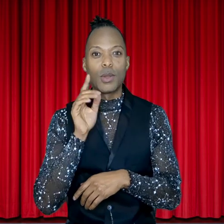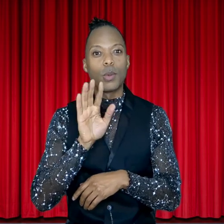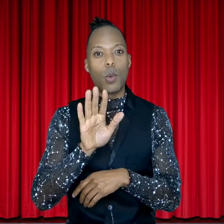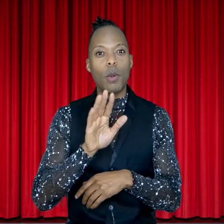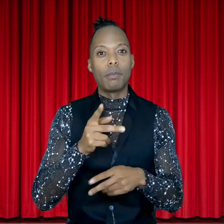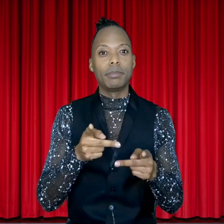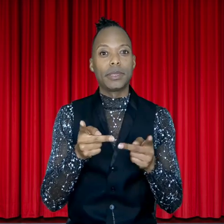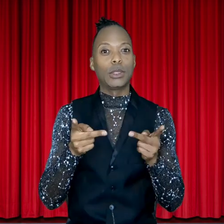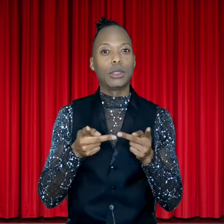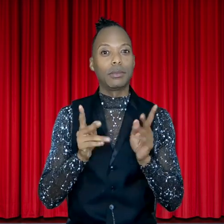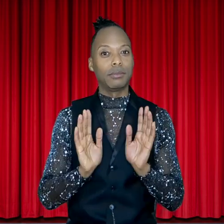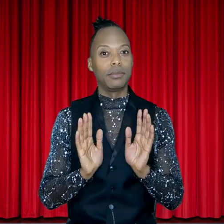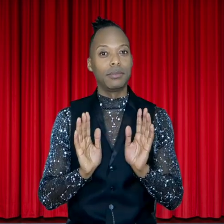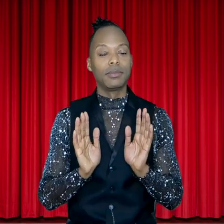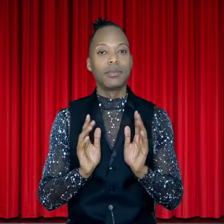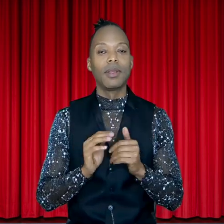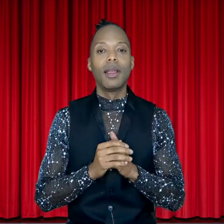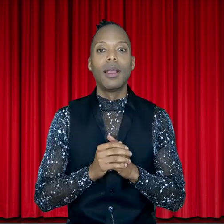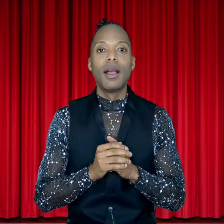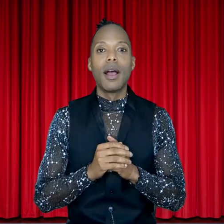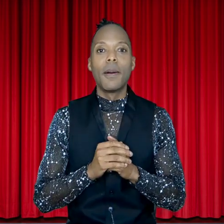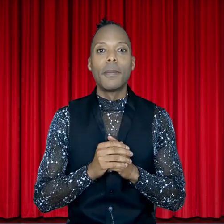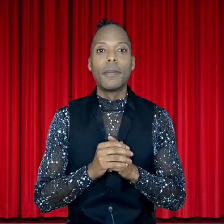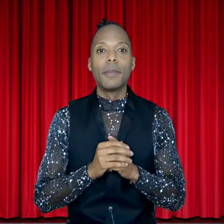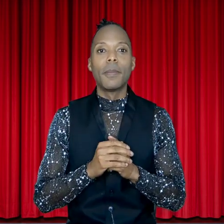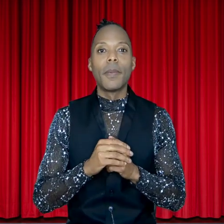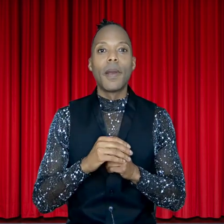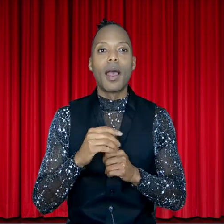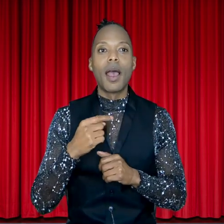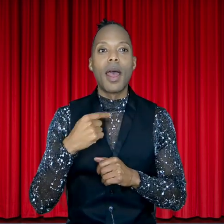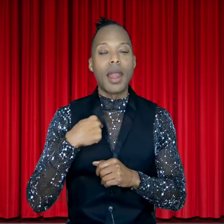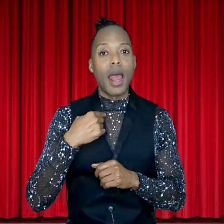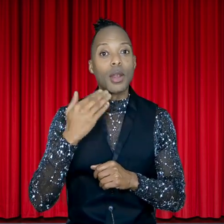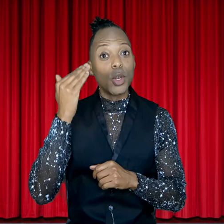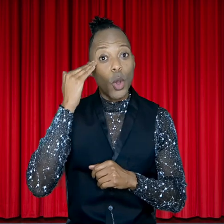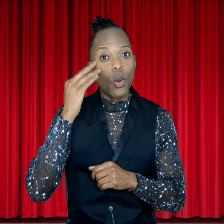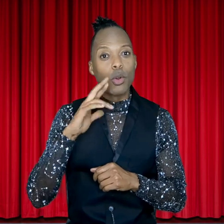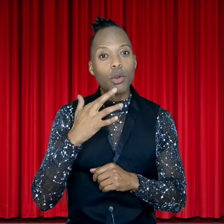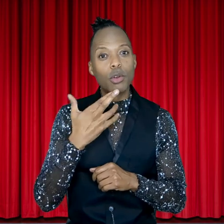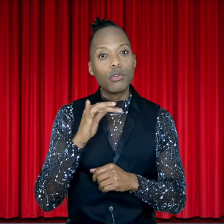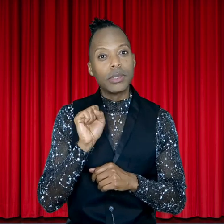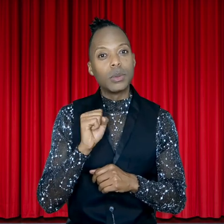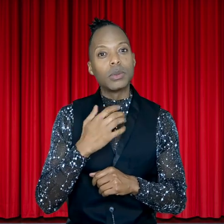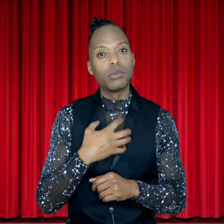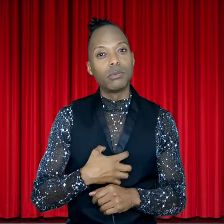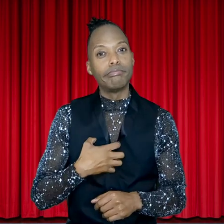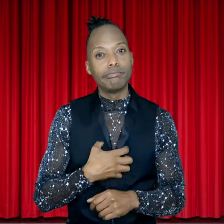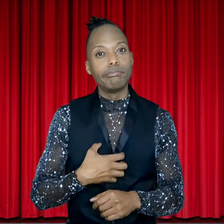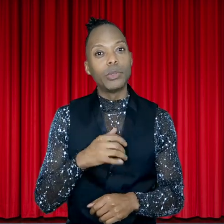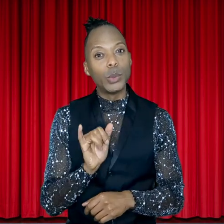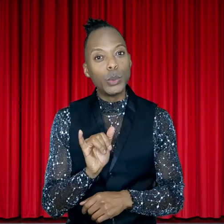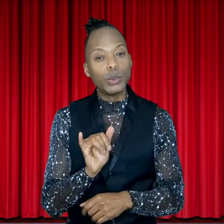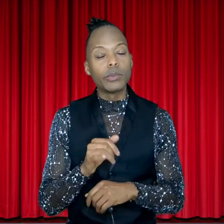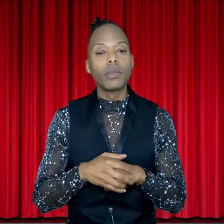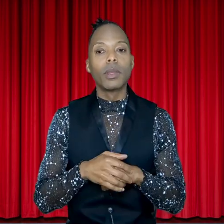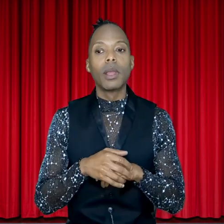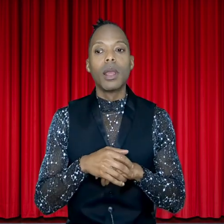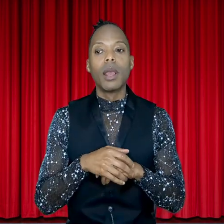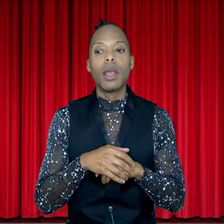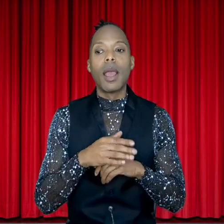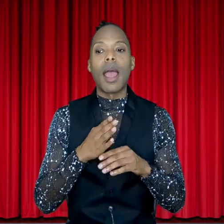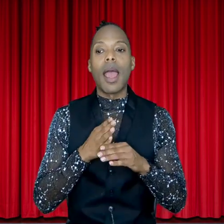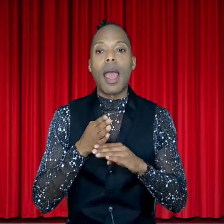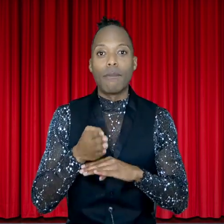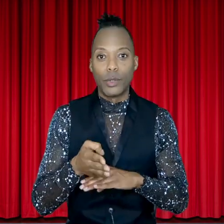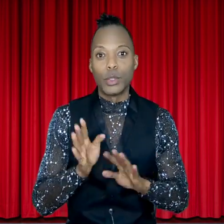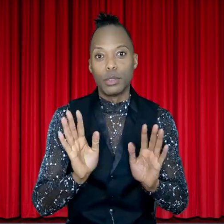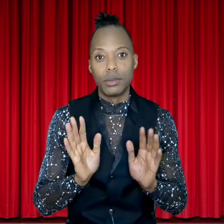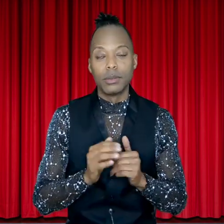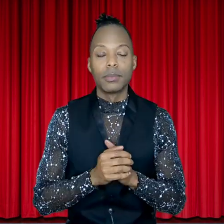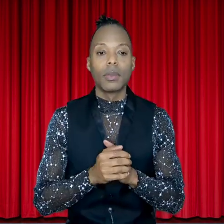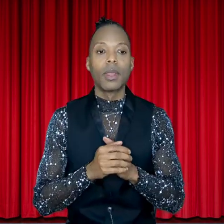And I know Chris was disgusted and regretted it afterward. But as a comedian,